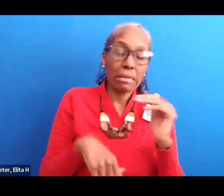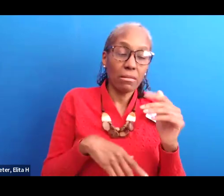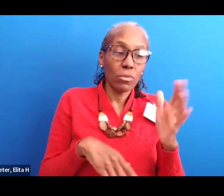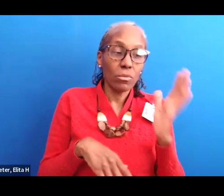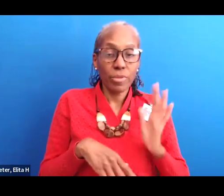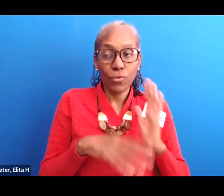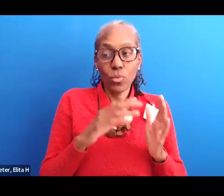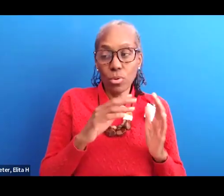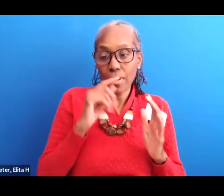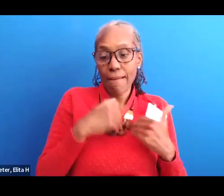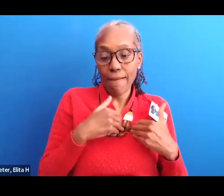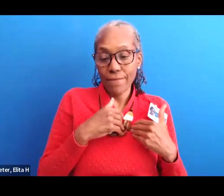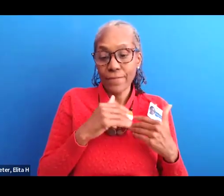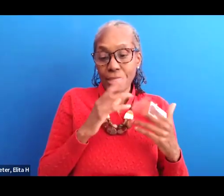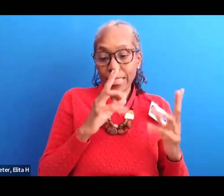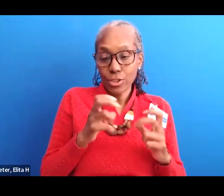You need to have that testing to see what the problem is.